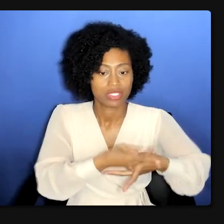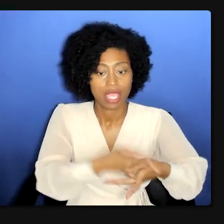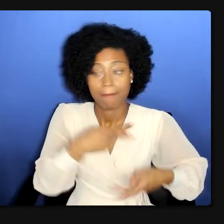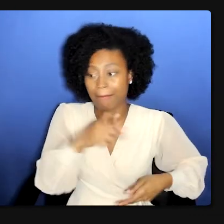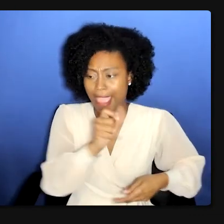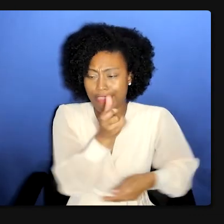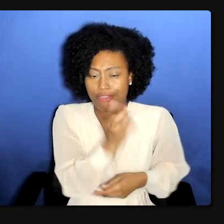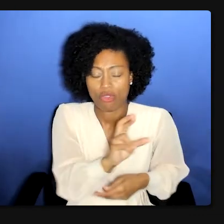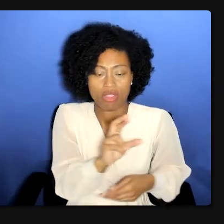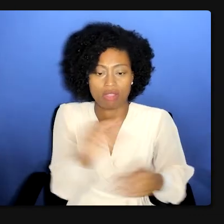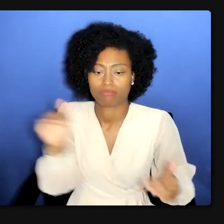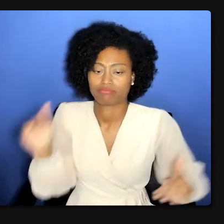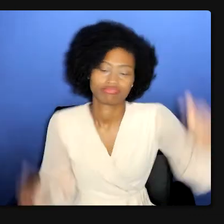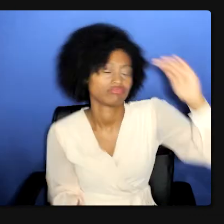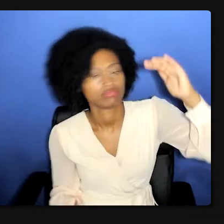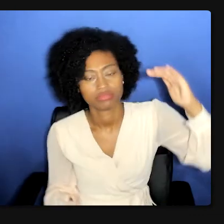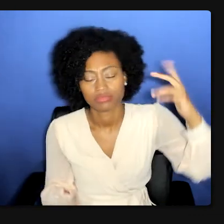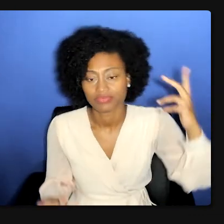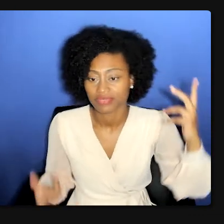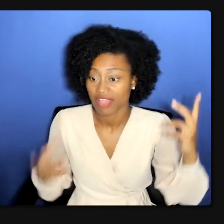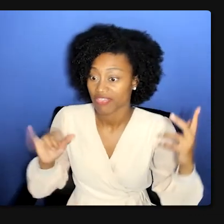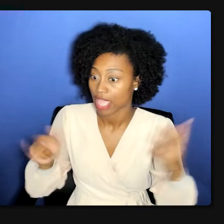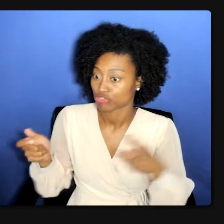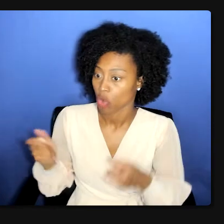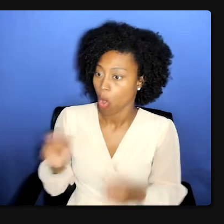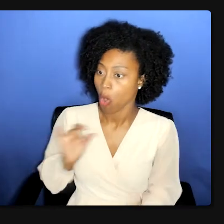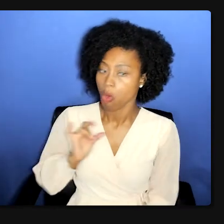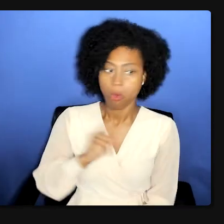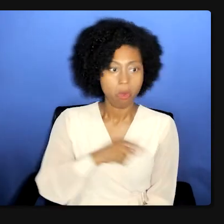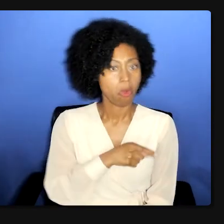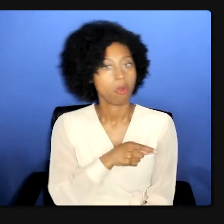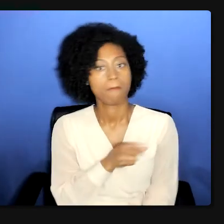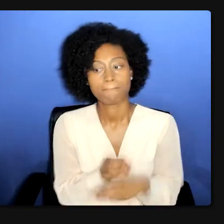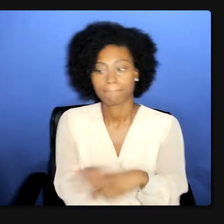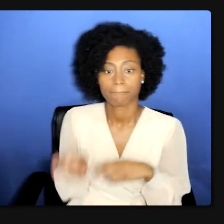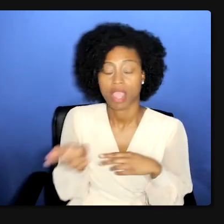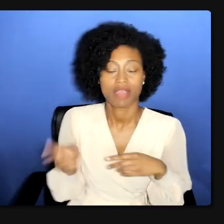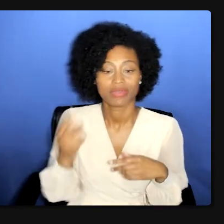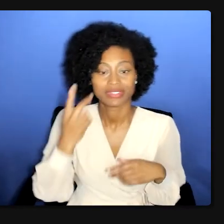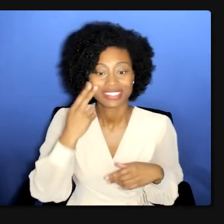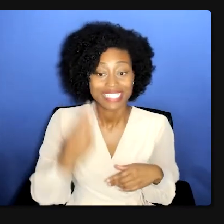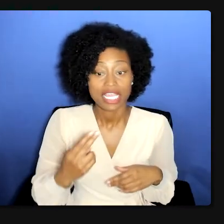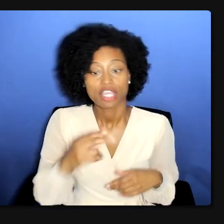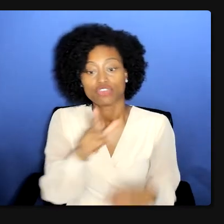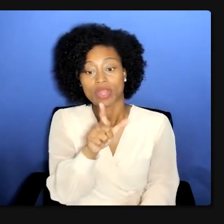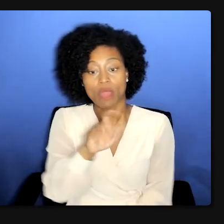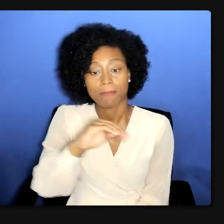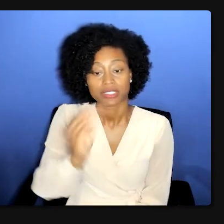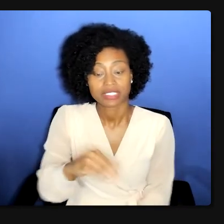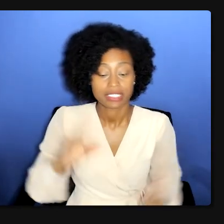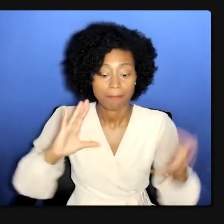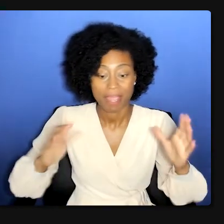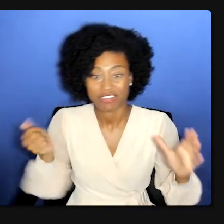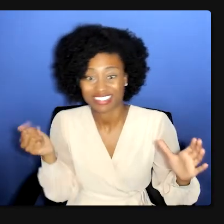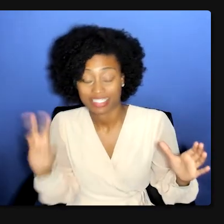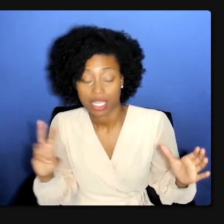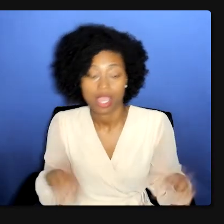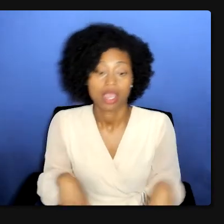drastically outperformed the control group. You can see by D21, we're looking at 21% versus 16%.